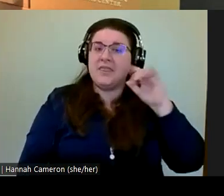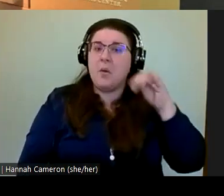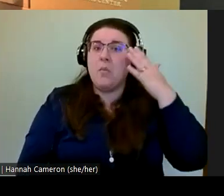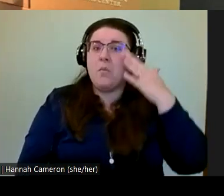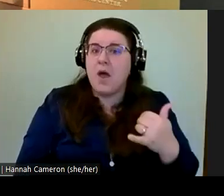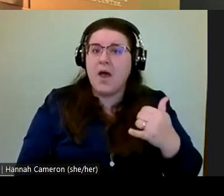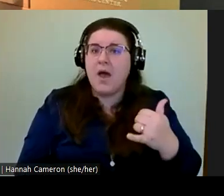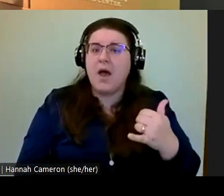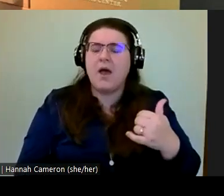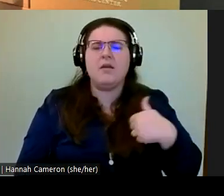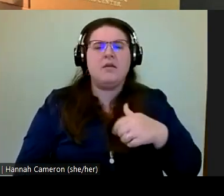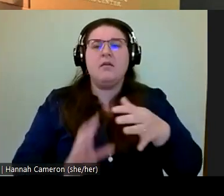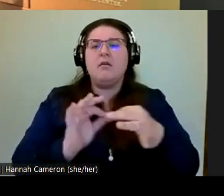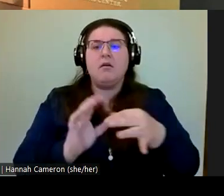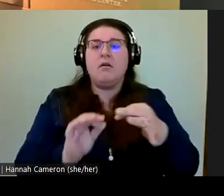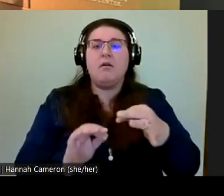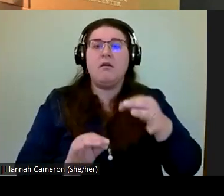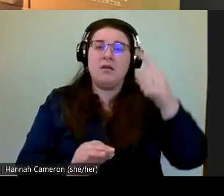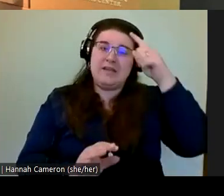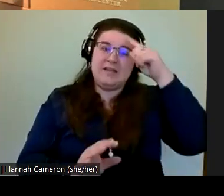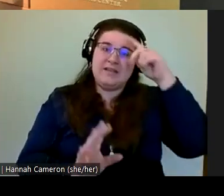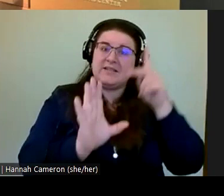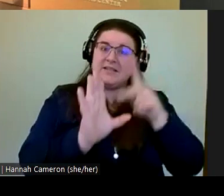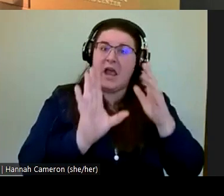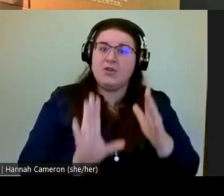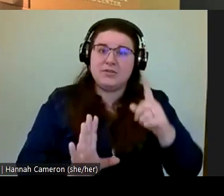going to be psychiatrists and psychologists in all these places what else can we do